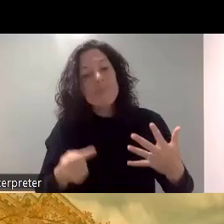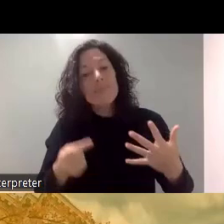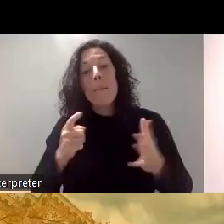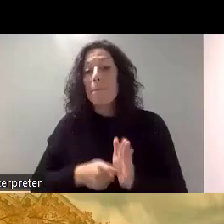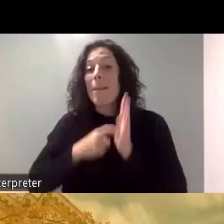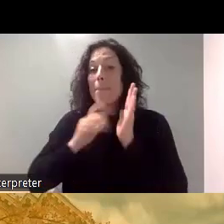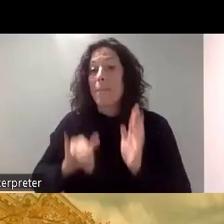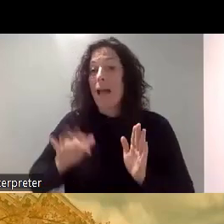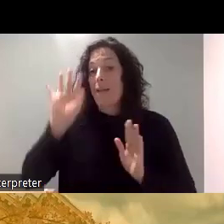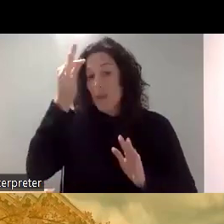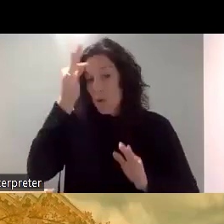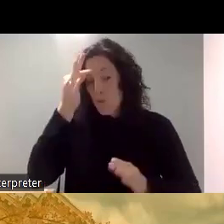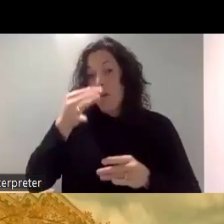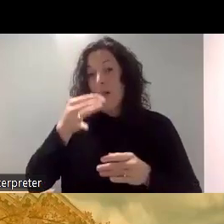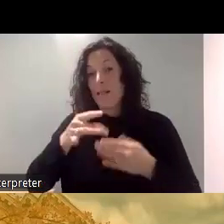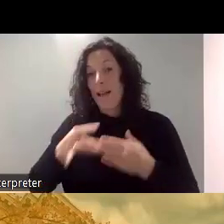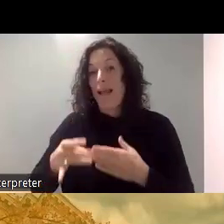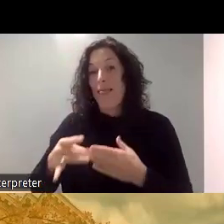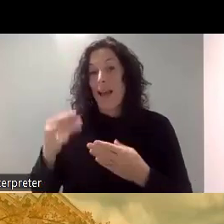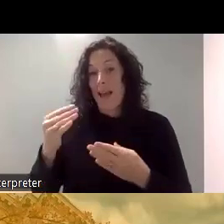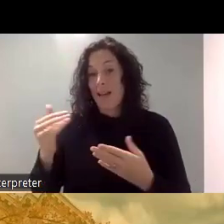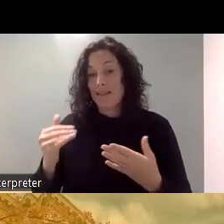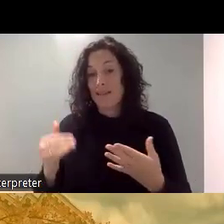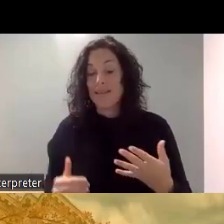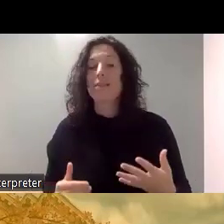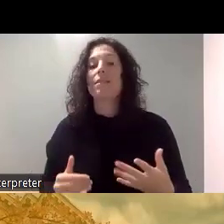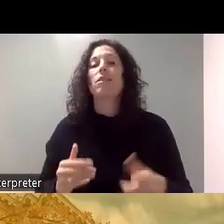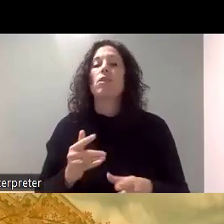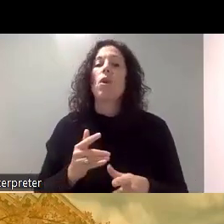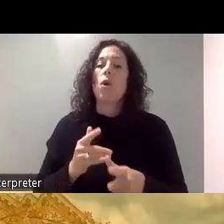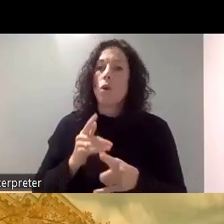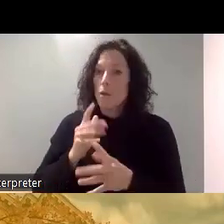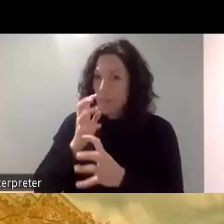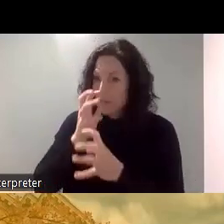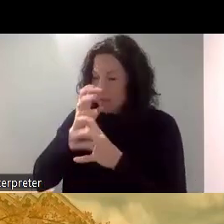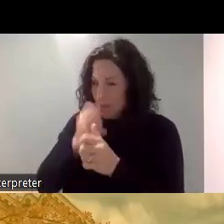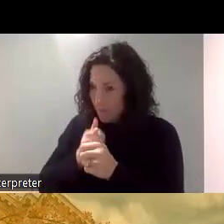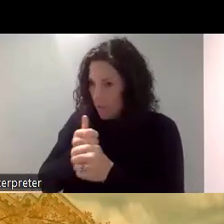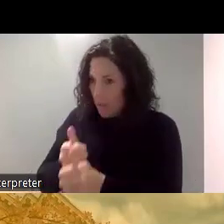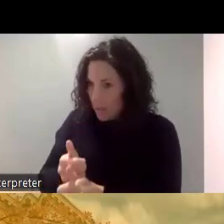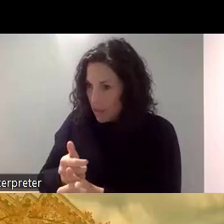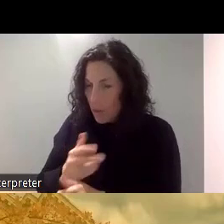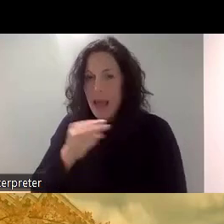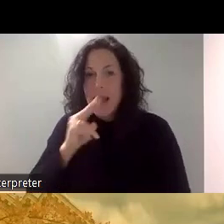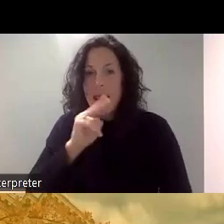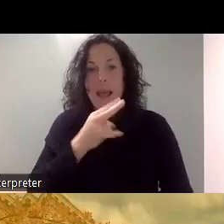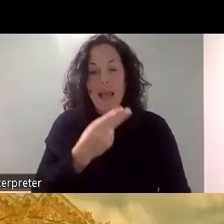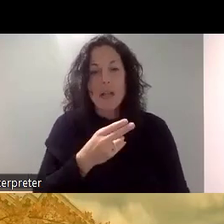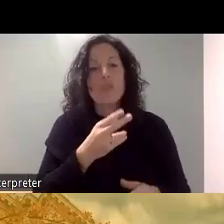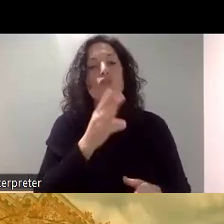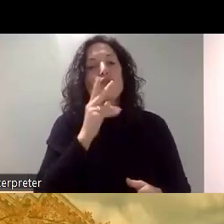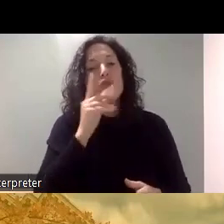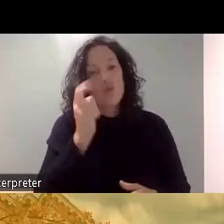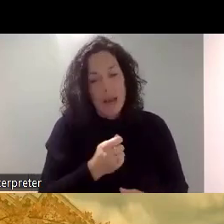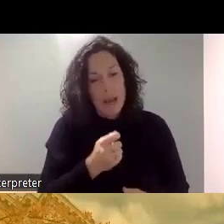so I urge you stay close to the guidelines for your proposal and to the NIH Grants Policy Statement, which is so helpful.